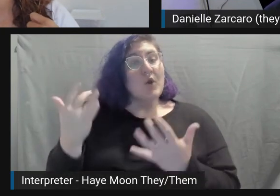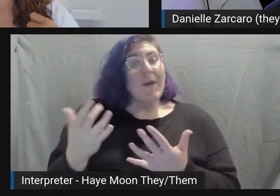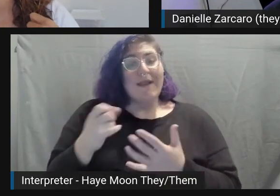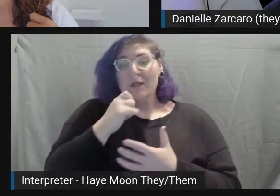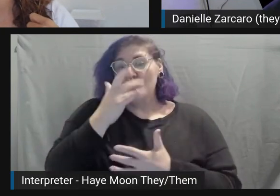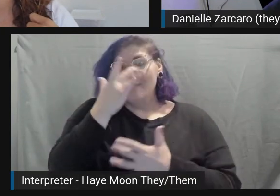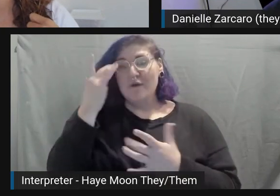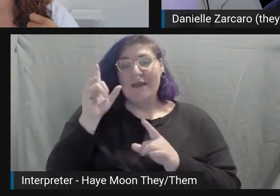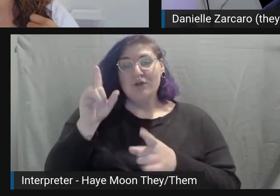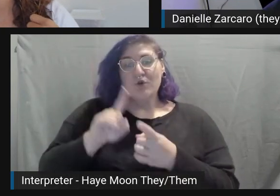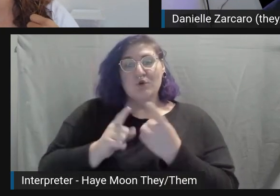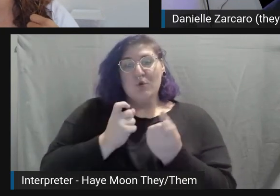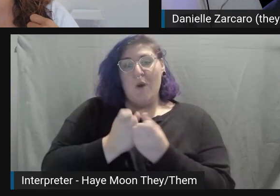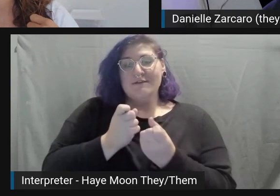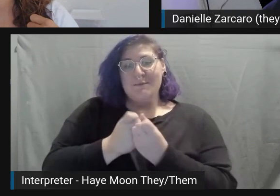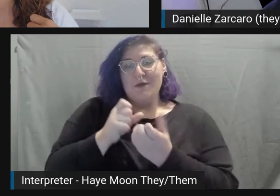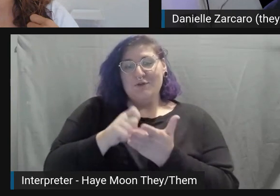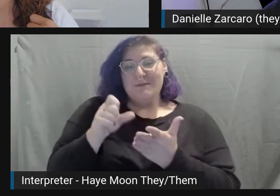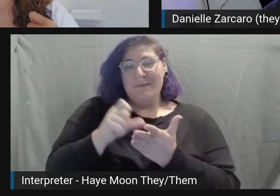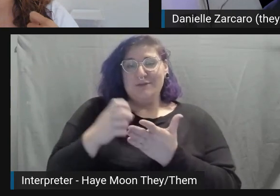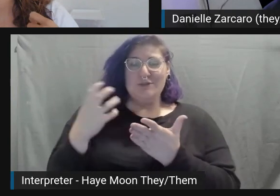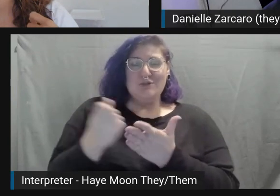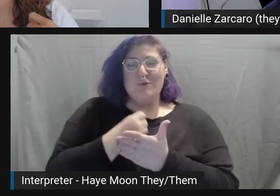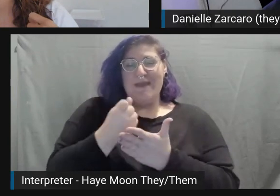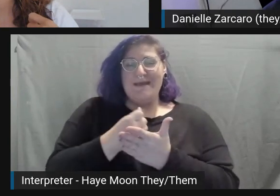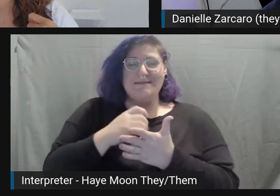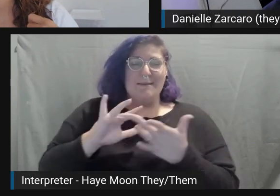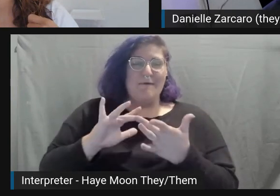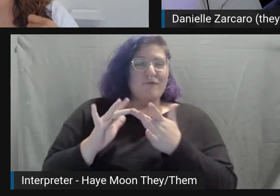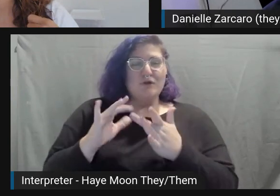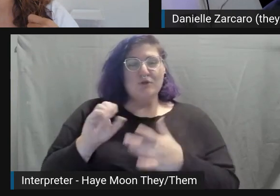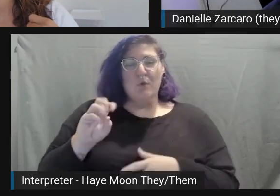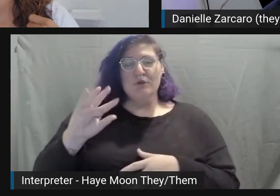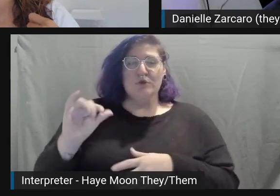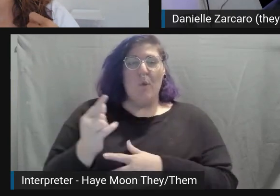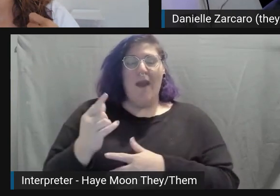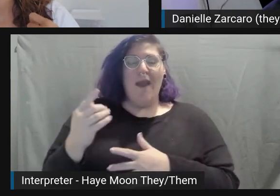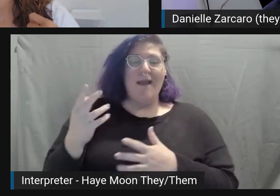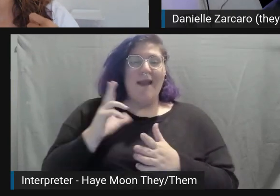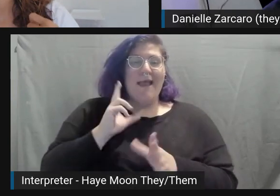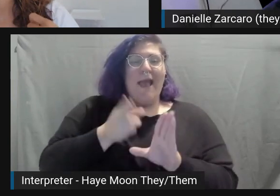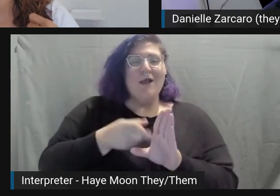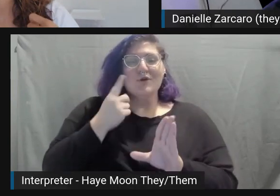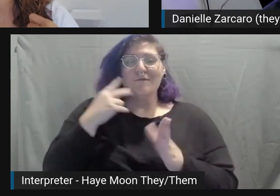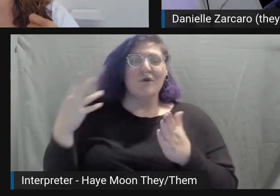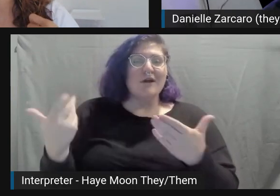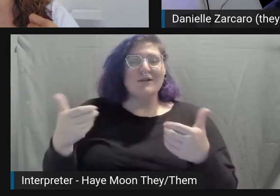to grab virtual swag, enter for a chance to win great prizes, and we will see you right here after the break.